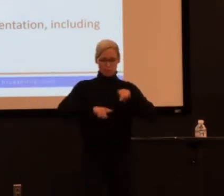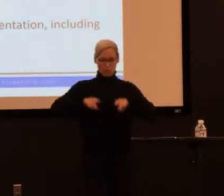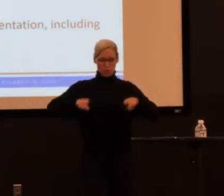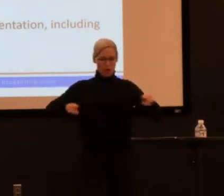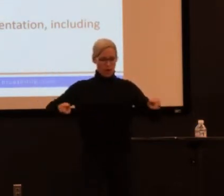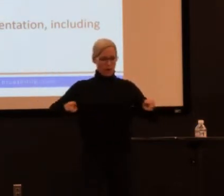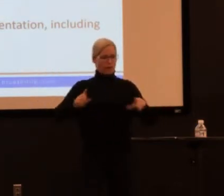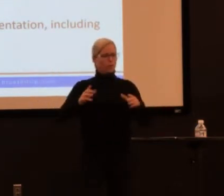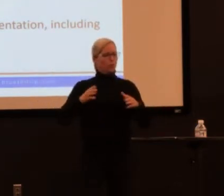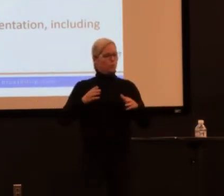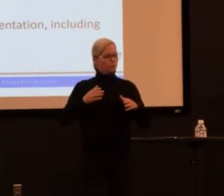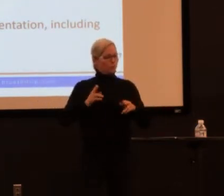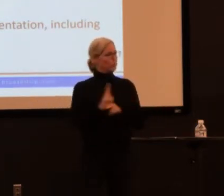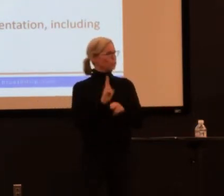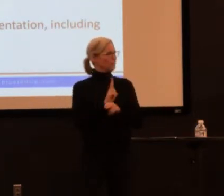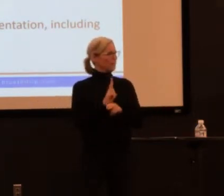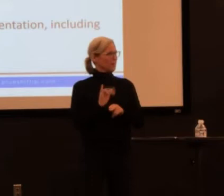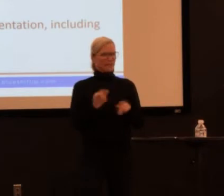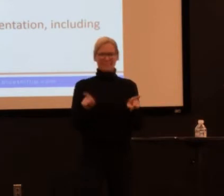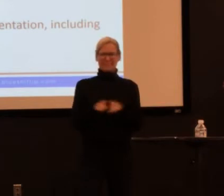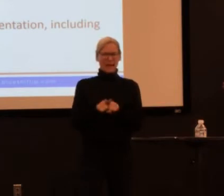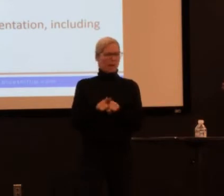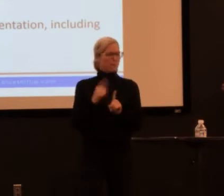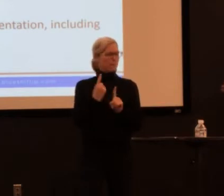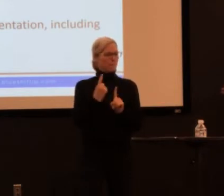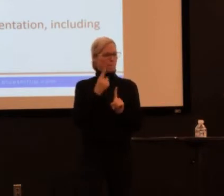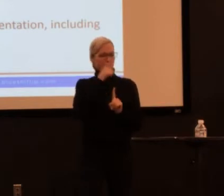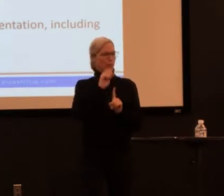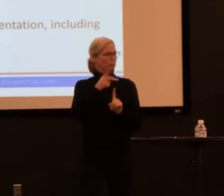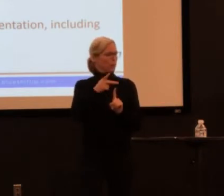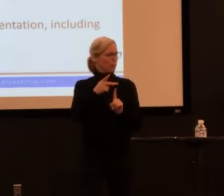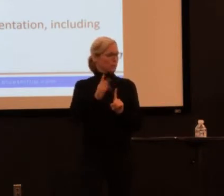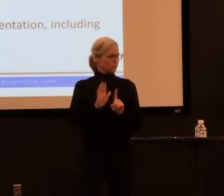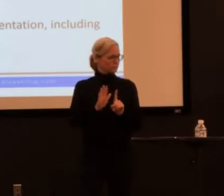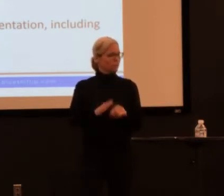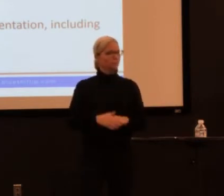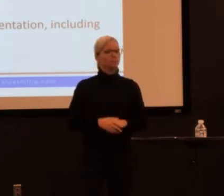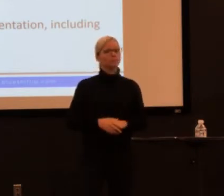of implementing the same invention, unlike copyright